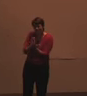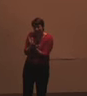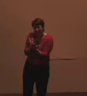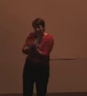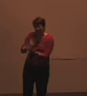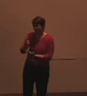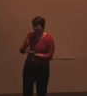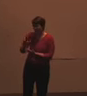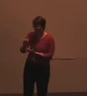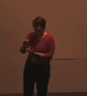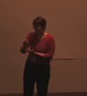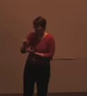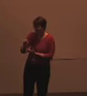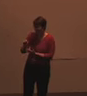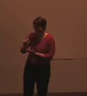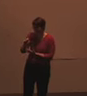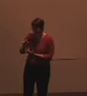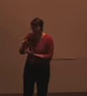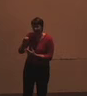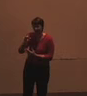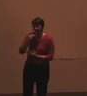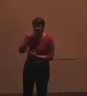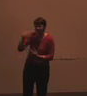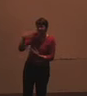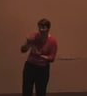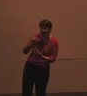and space, the gradation of the light and space.